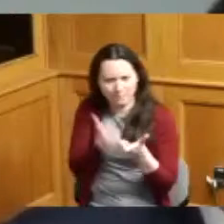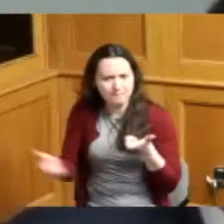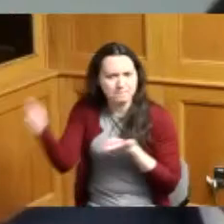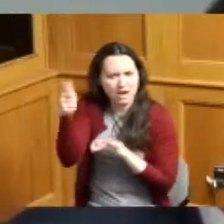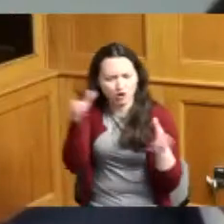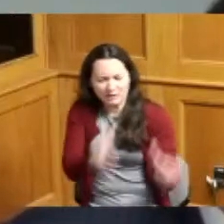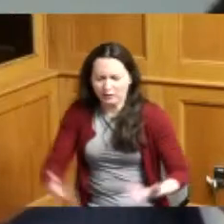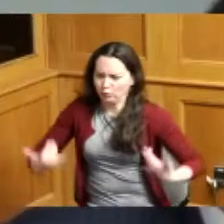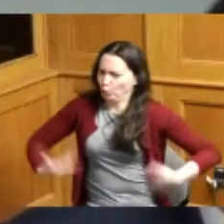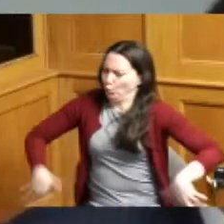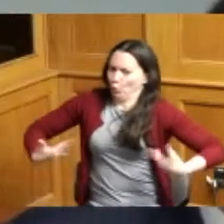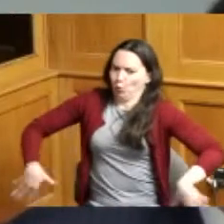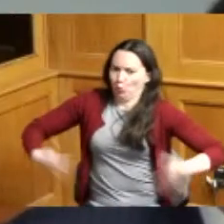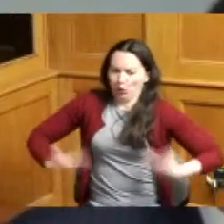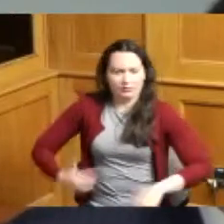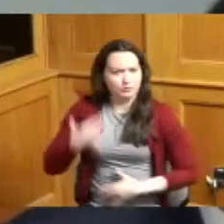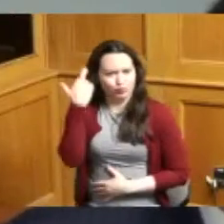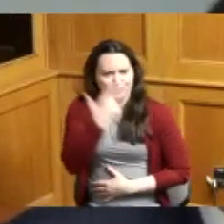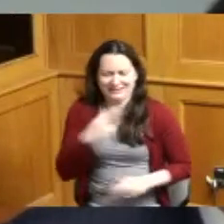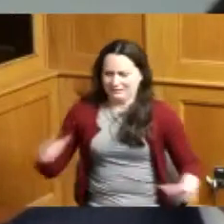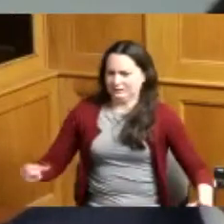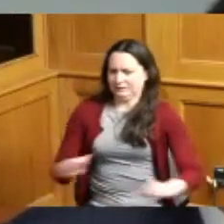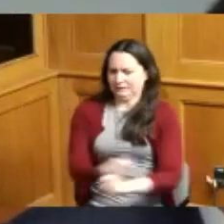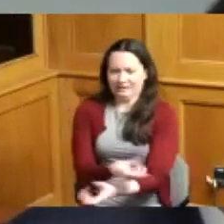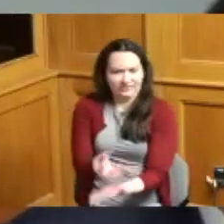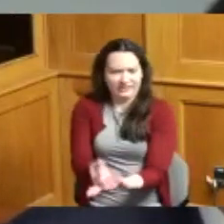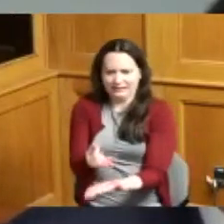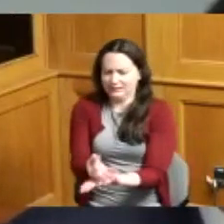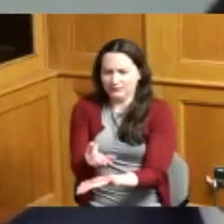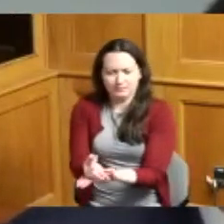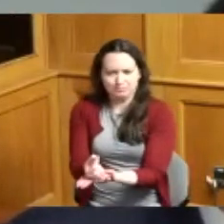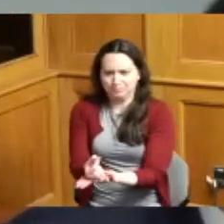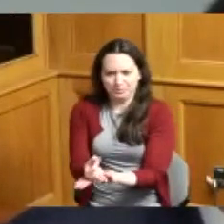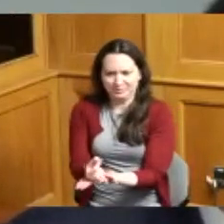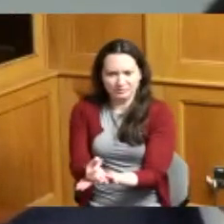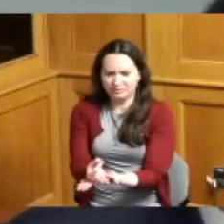uh and this is becoming from a financial perspective straining on the county that